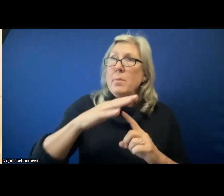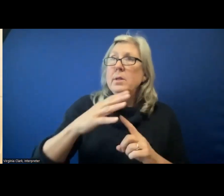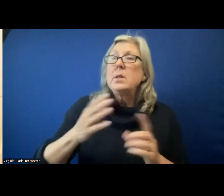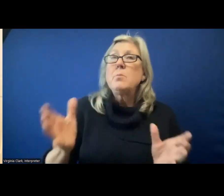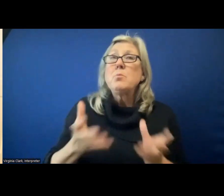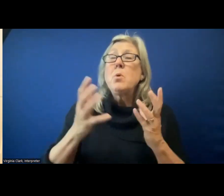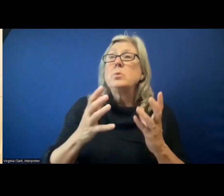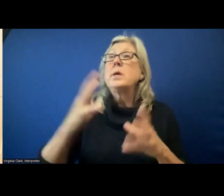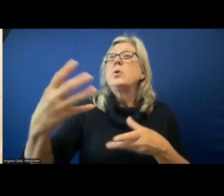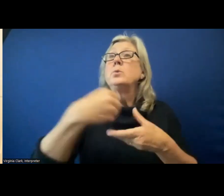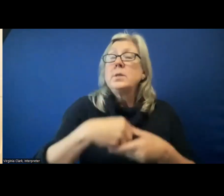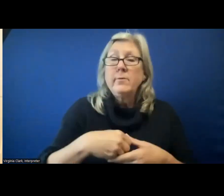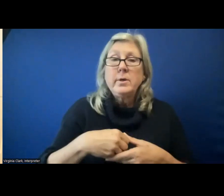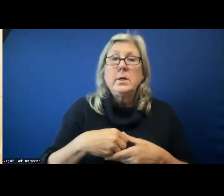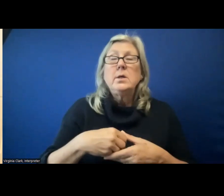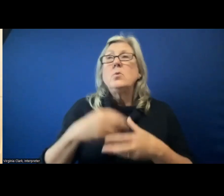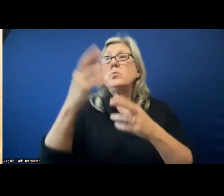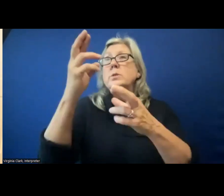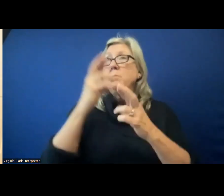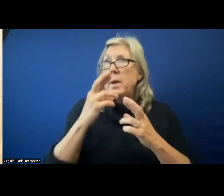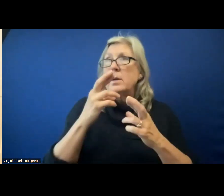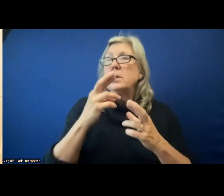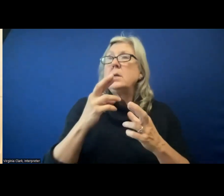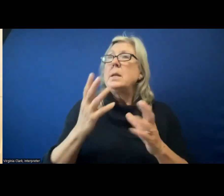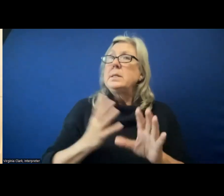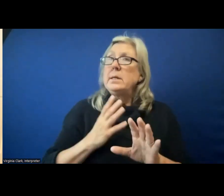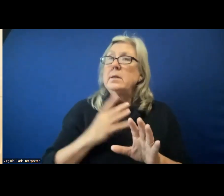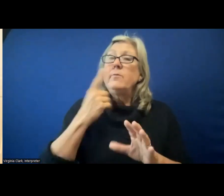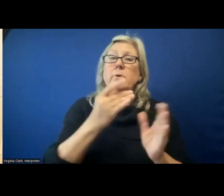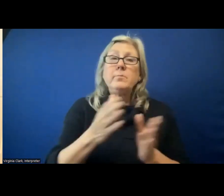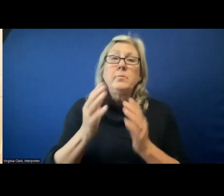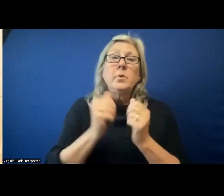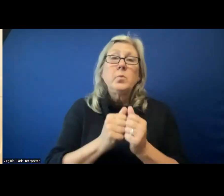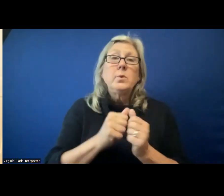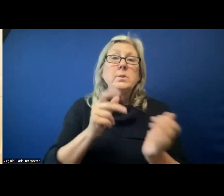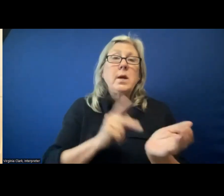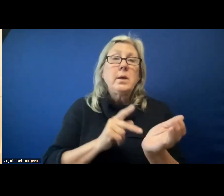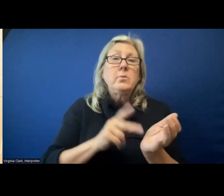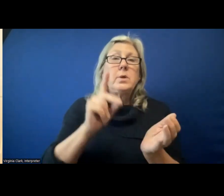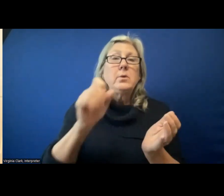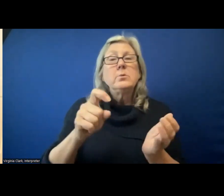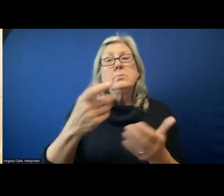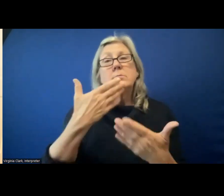respect, and dignity for individuals with psychiatric diagnoses. I appreciate your attention.